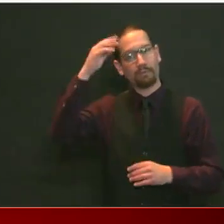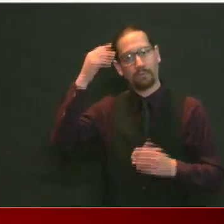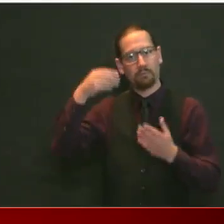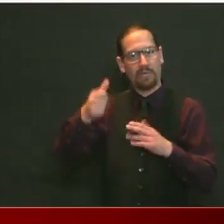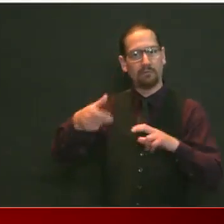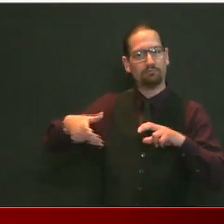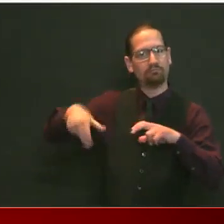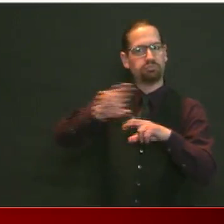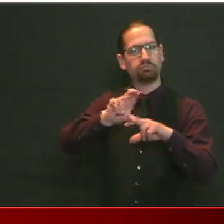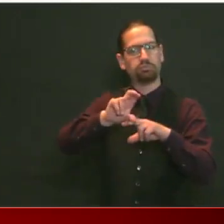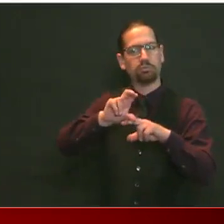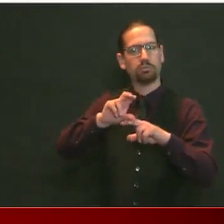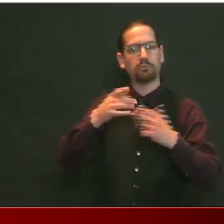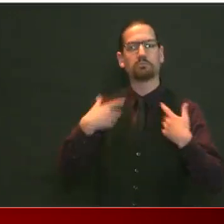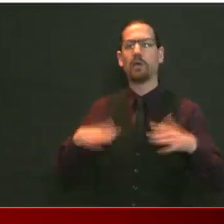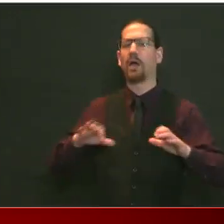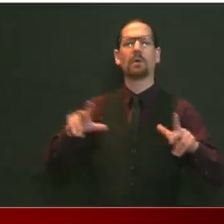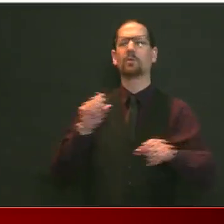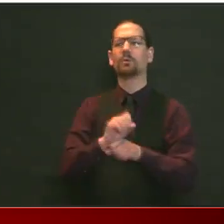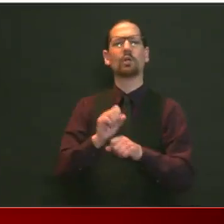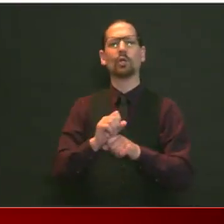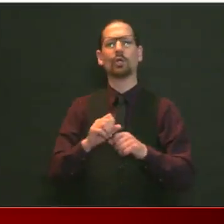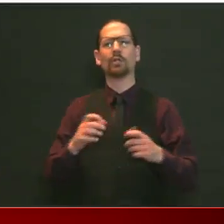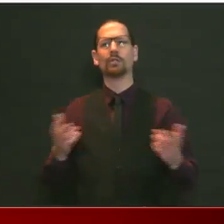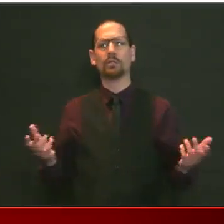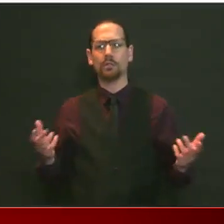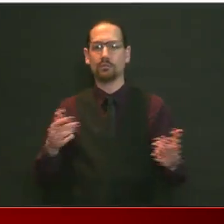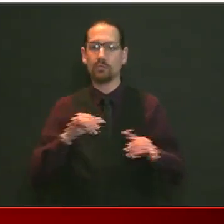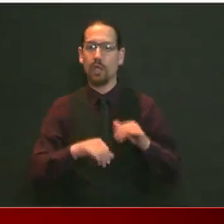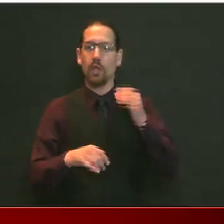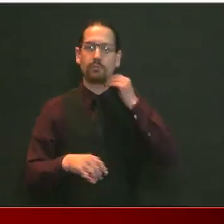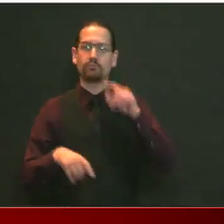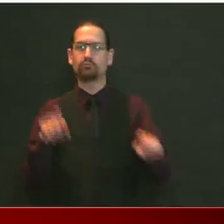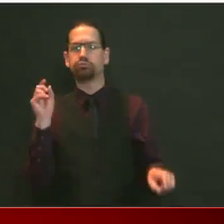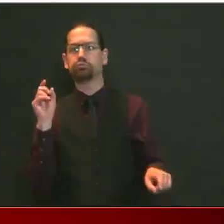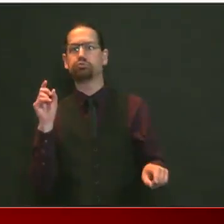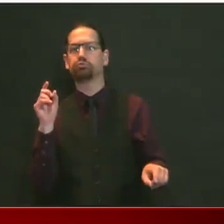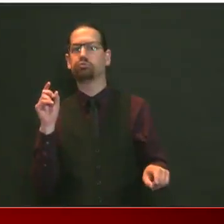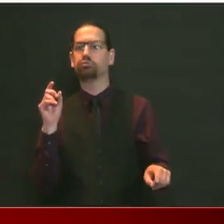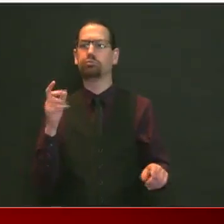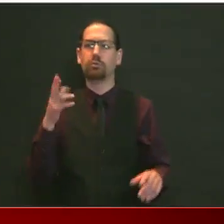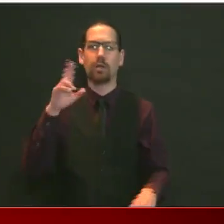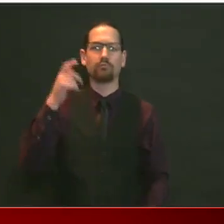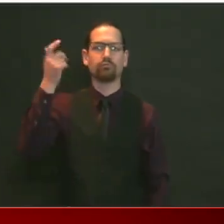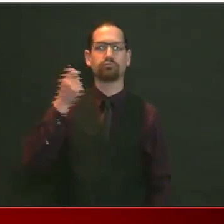SO WHAT DO YOU WANT TO TELL THE EMPLOYERS AND, ALSO, IT WOULD SEEM THAT IF PEOPLE ARE DOING THAT, THAT